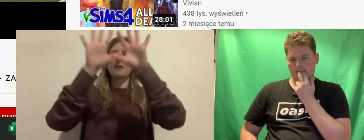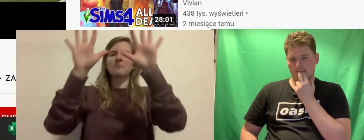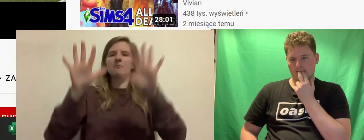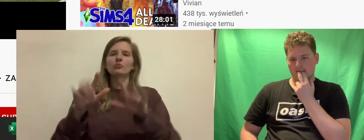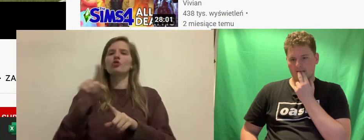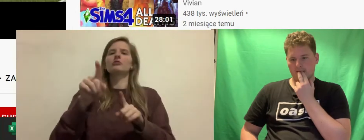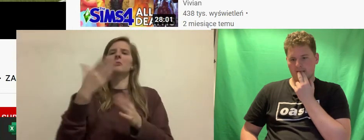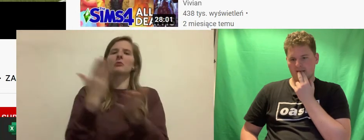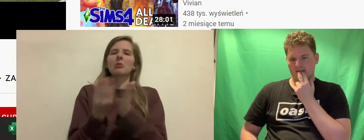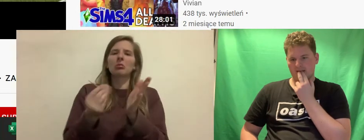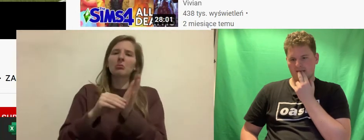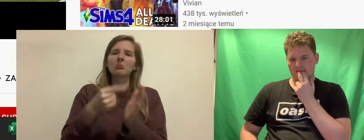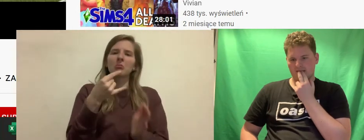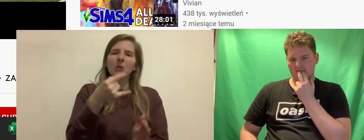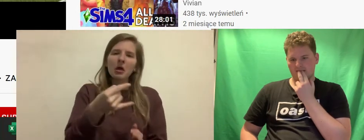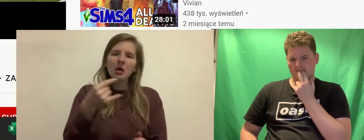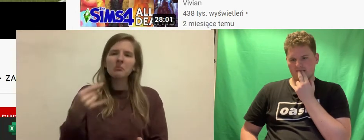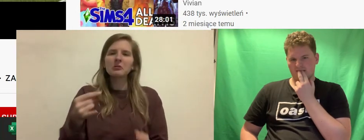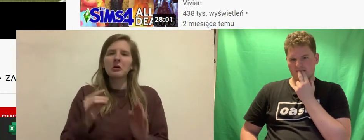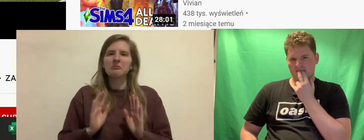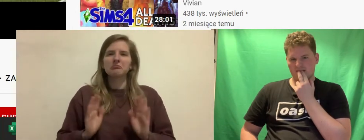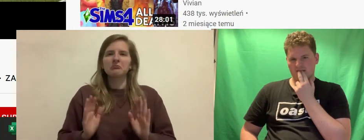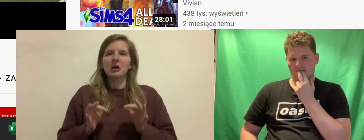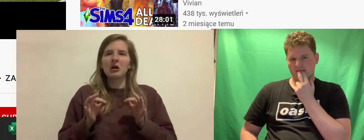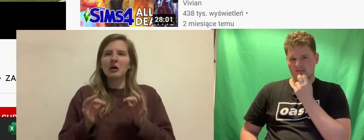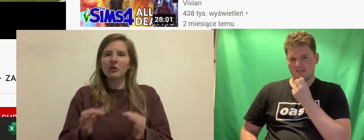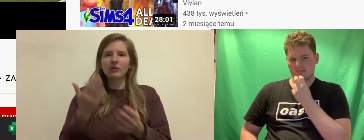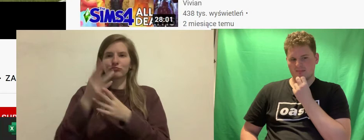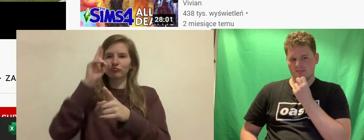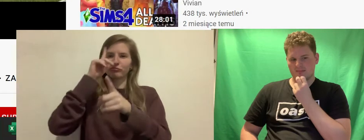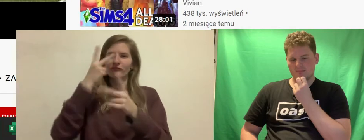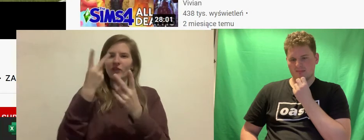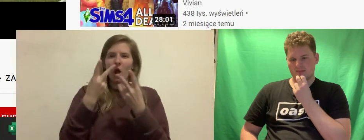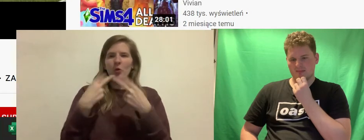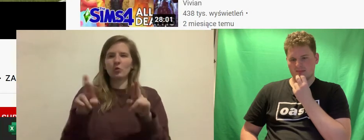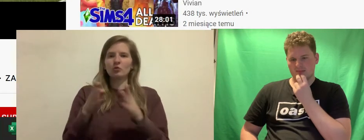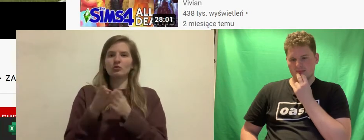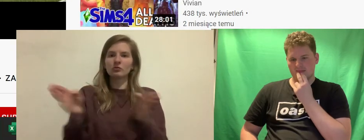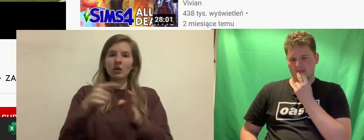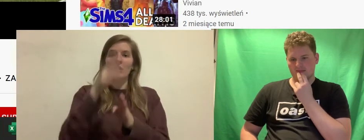K: than one picture on the cover they are weak accessories, that is only furniture and etc., nothing more